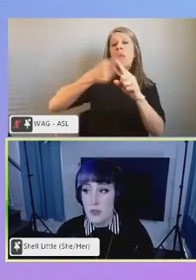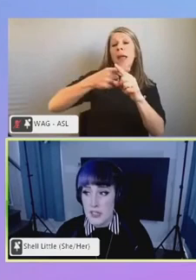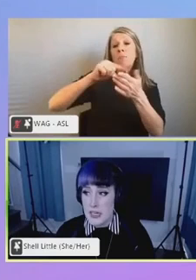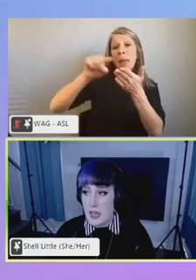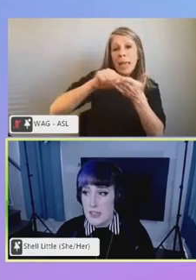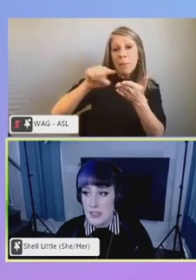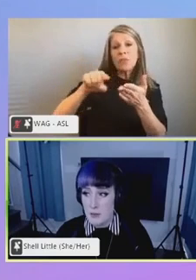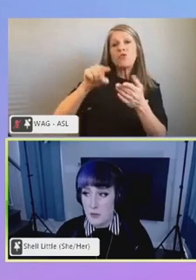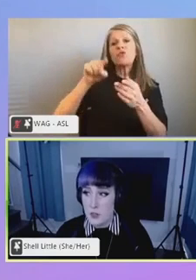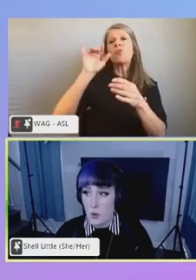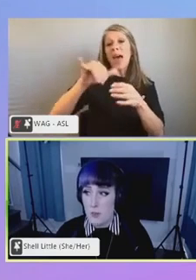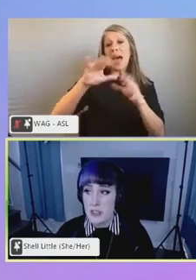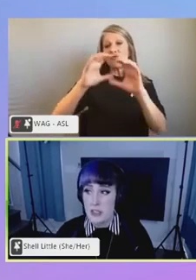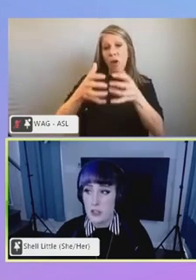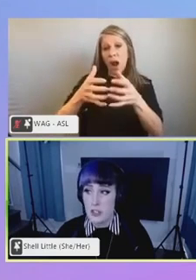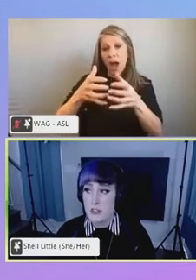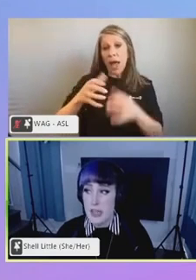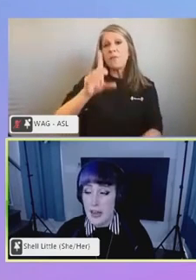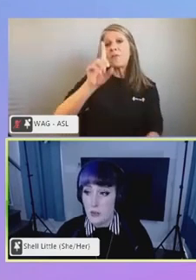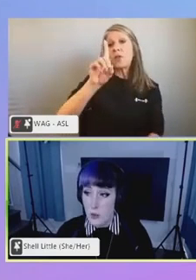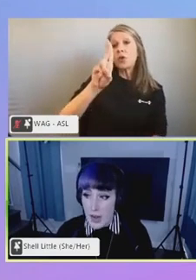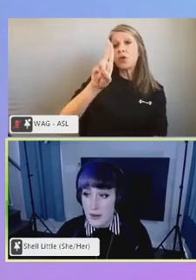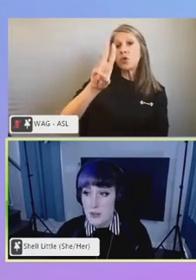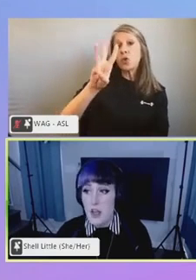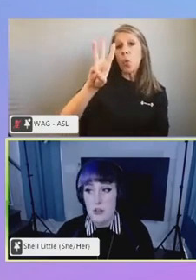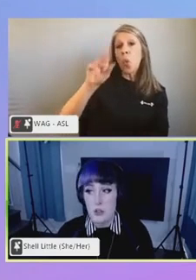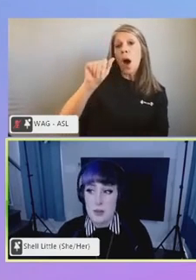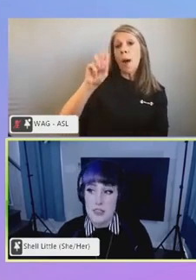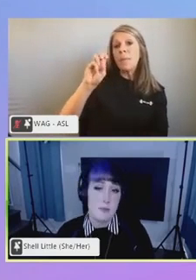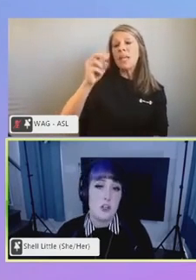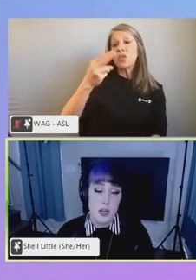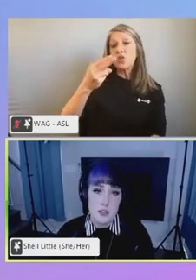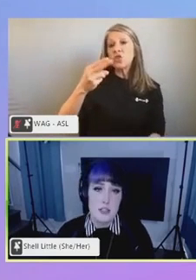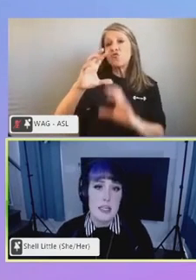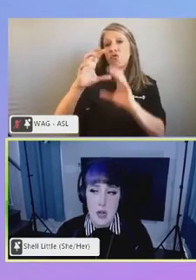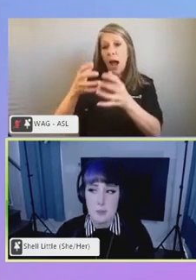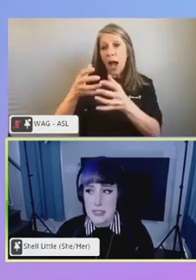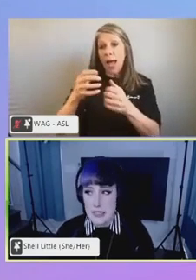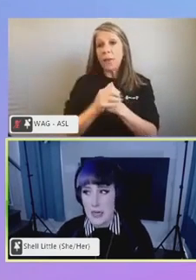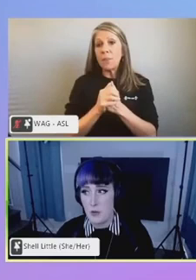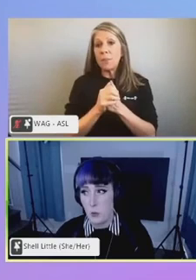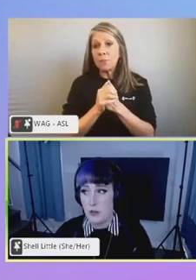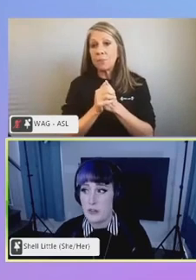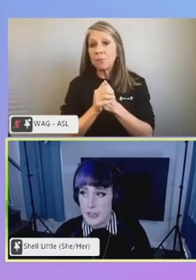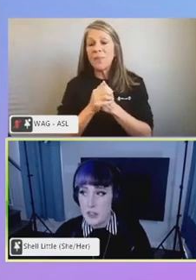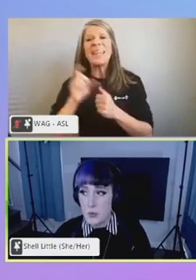recommend you check out real when Duwamish. They make ran payment to the